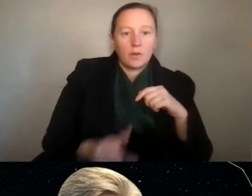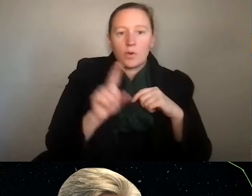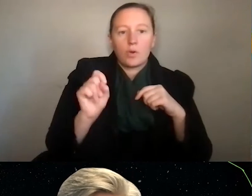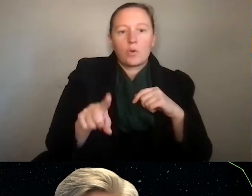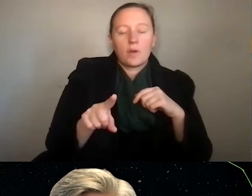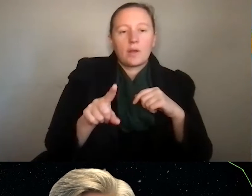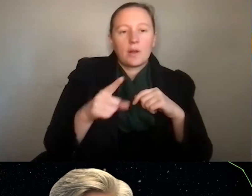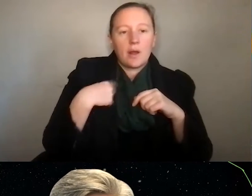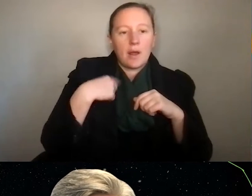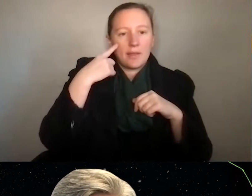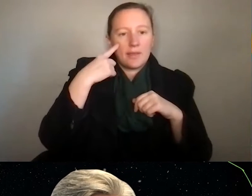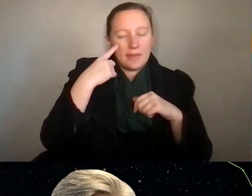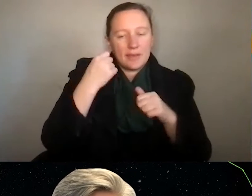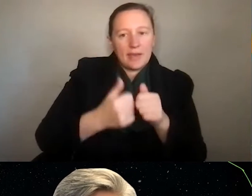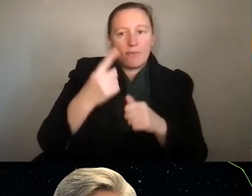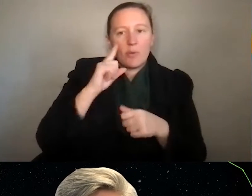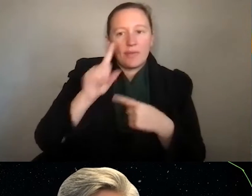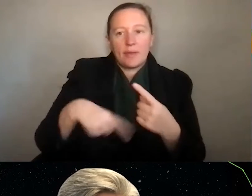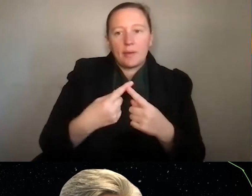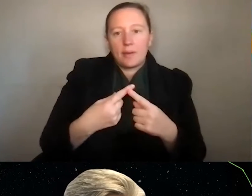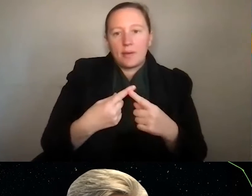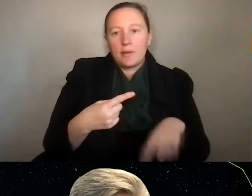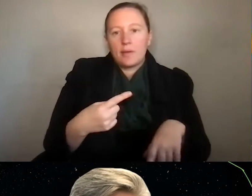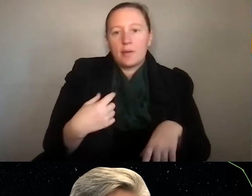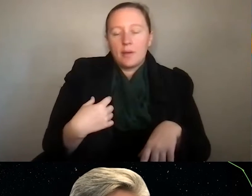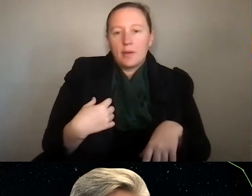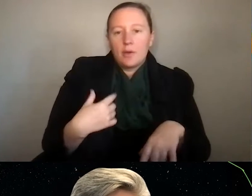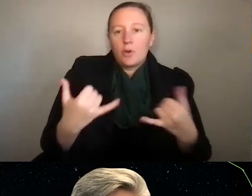I think on everybody's mind right now.